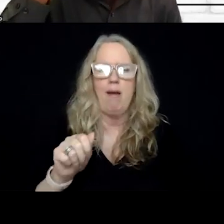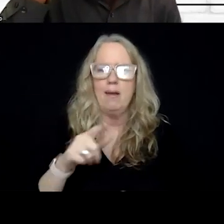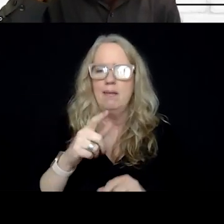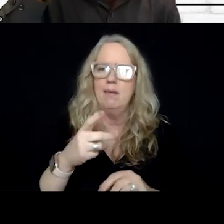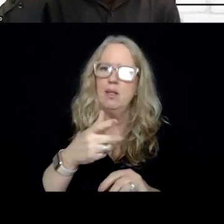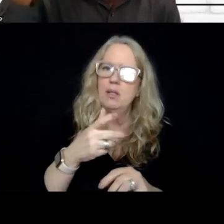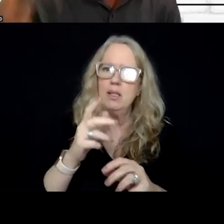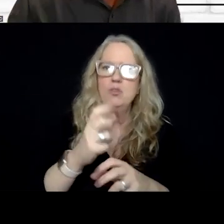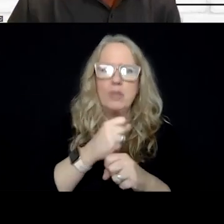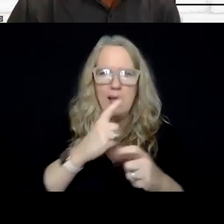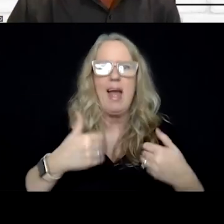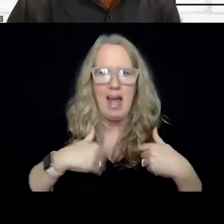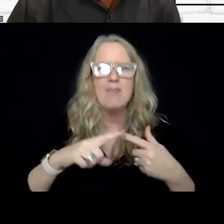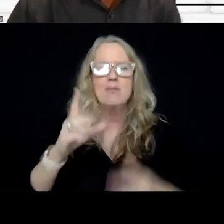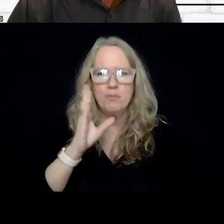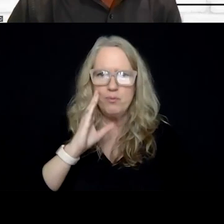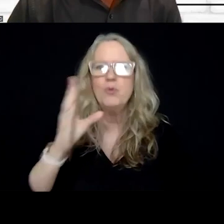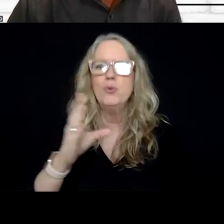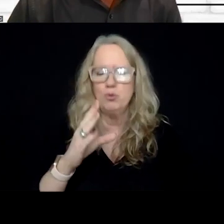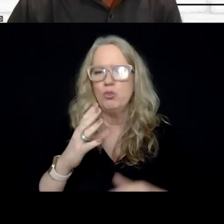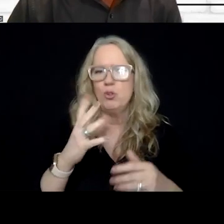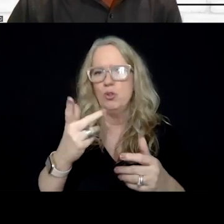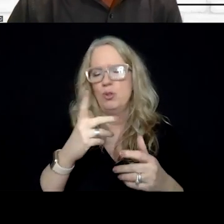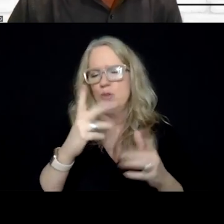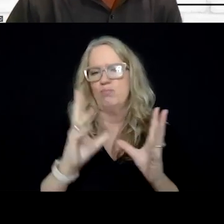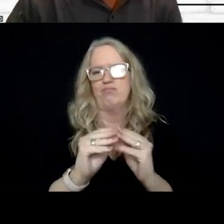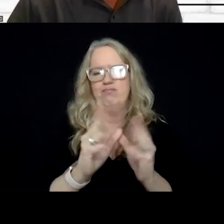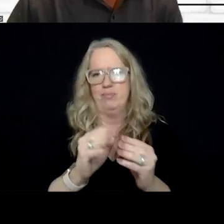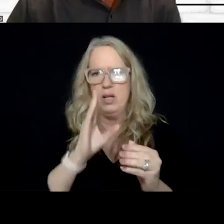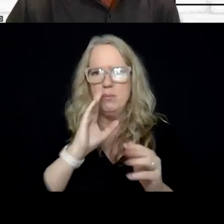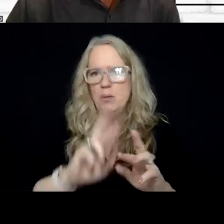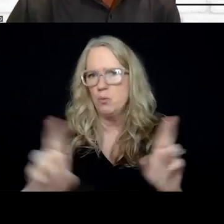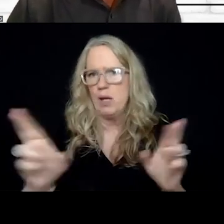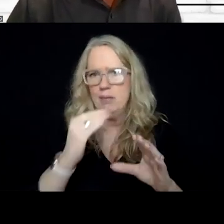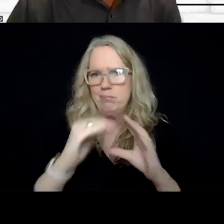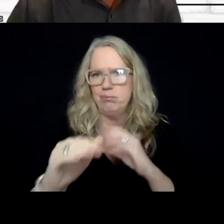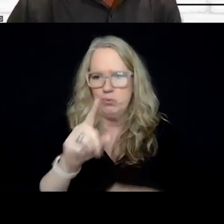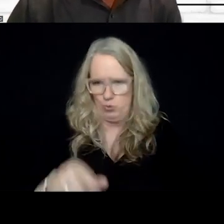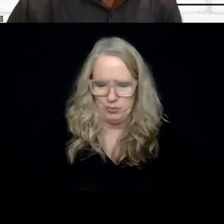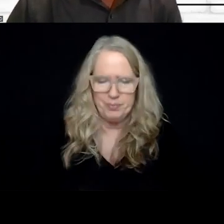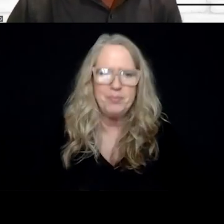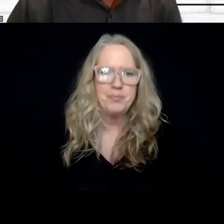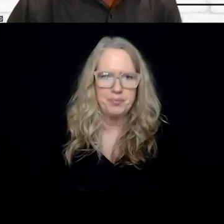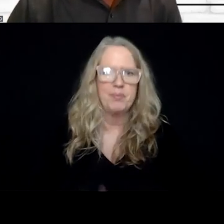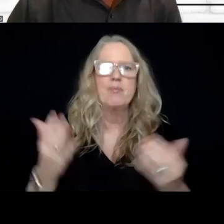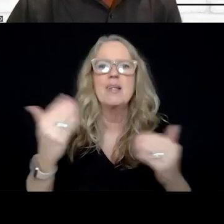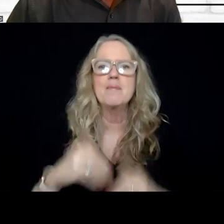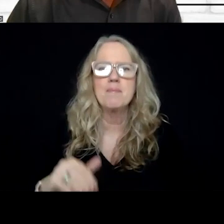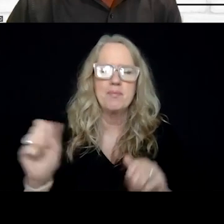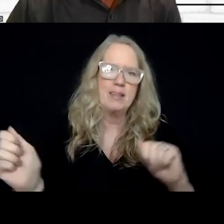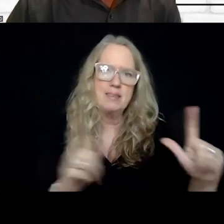CAN HAVE FUTURE JAMS AT YOUR DISPOSAL. LET'S GO TO THE NEXT SLIDE, PLEASE.